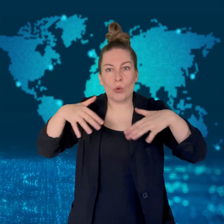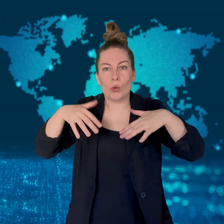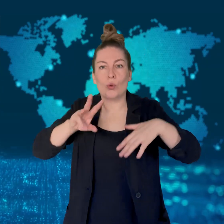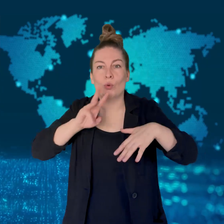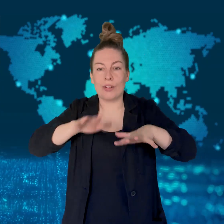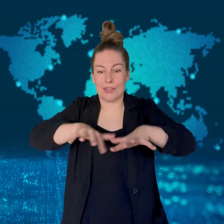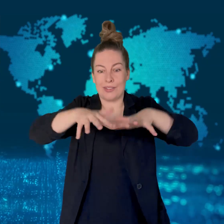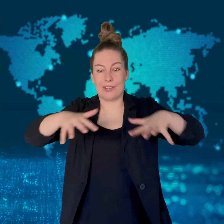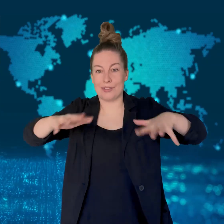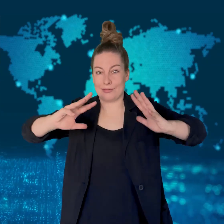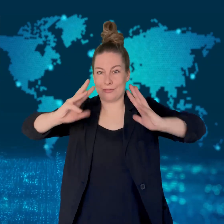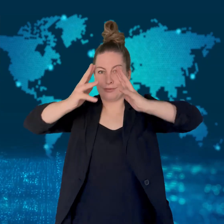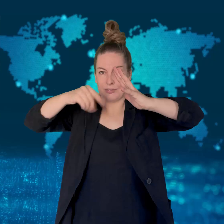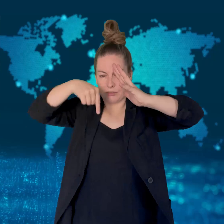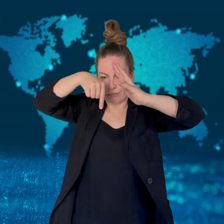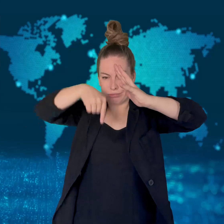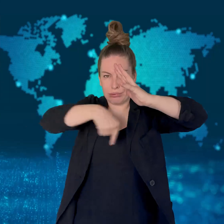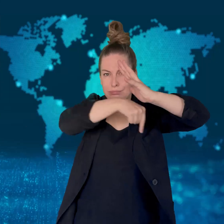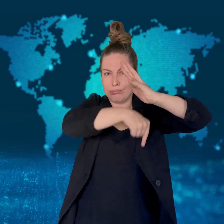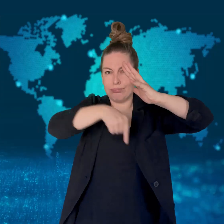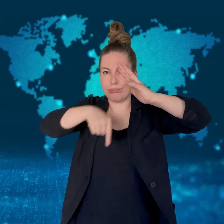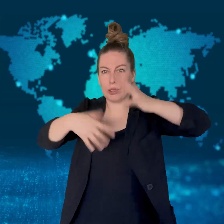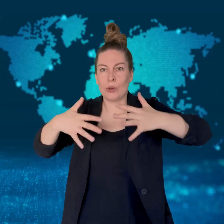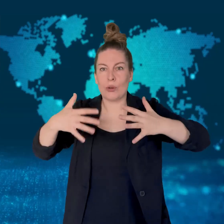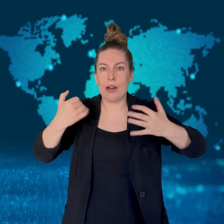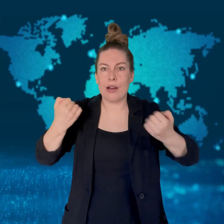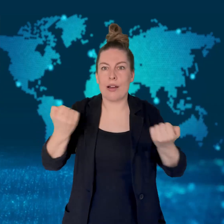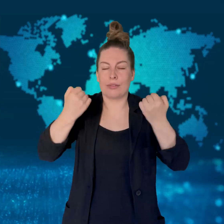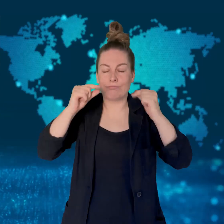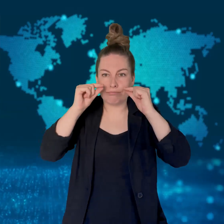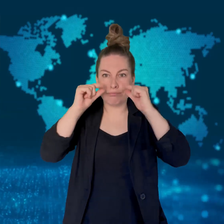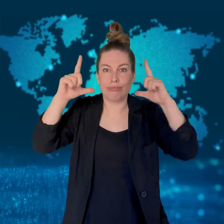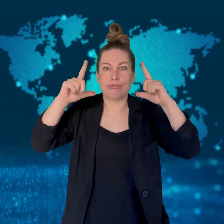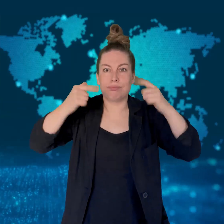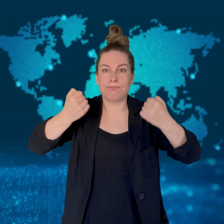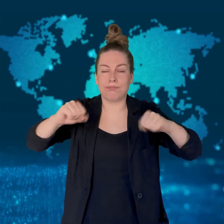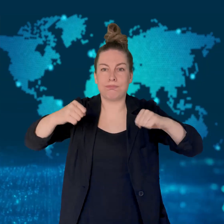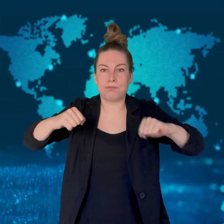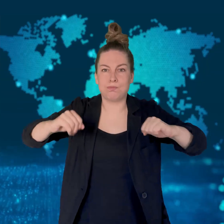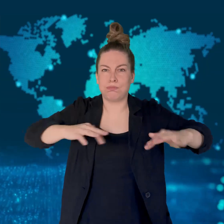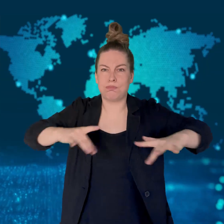evacuate because the island's mountain has continued to pour out fiery lava.